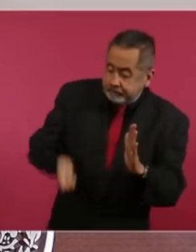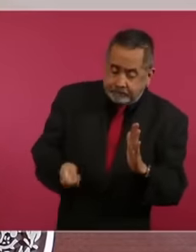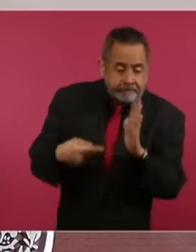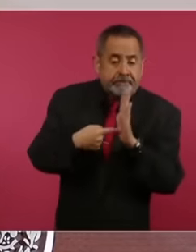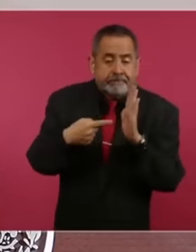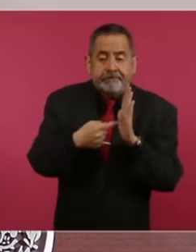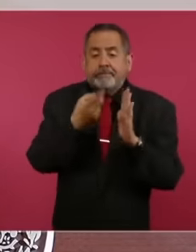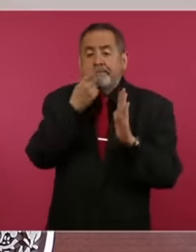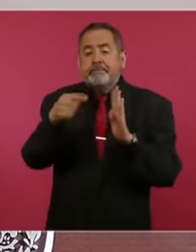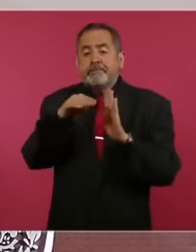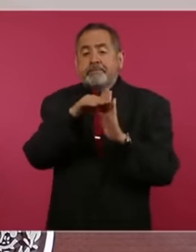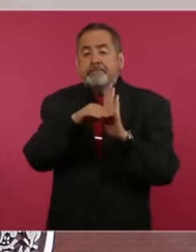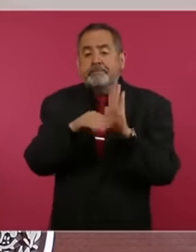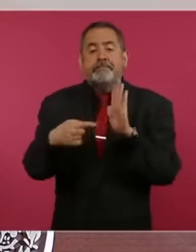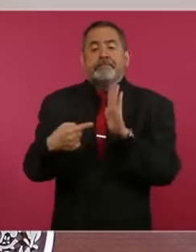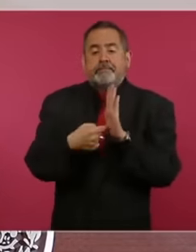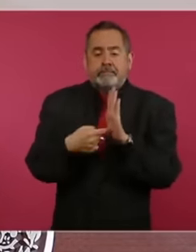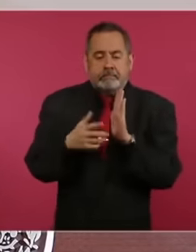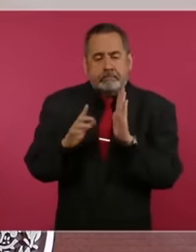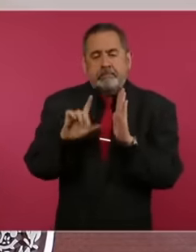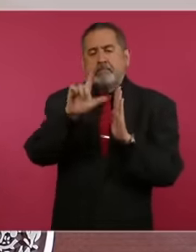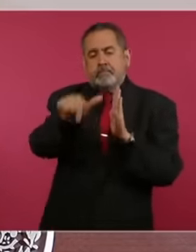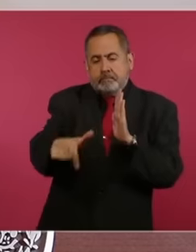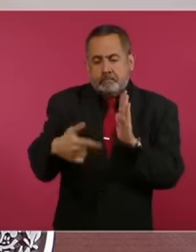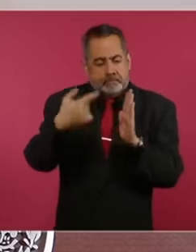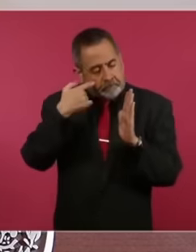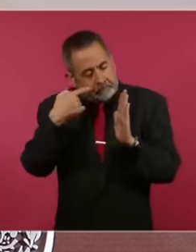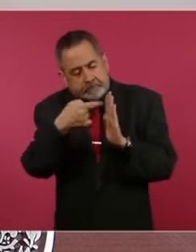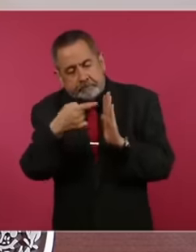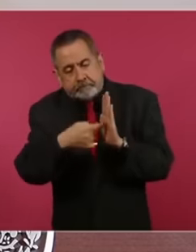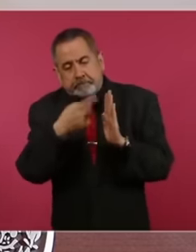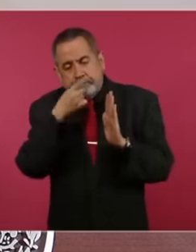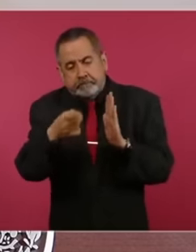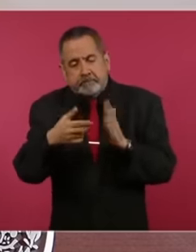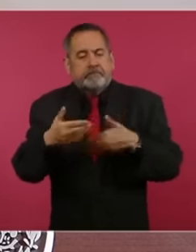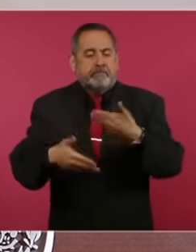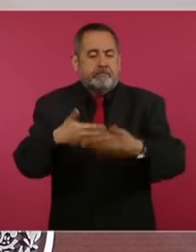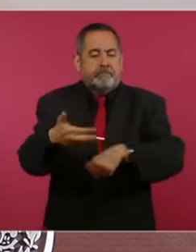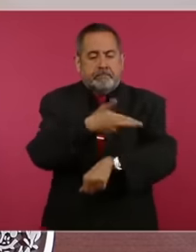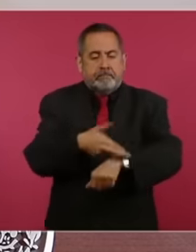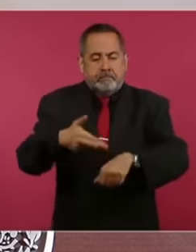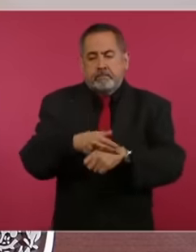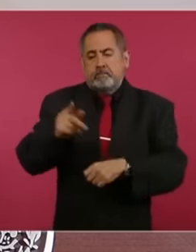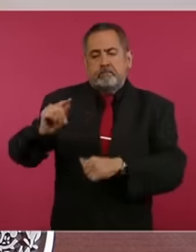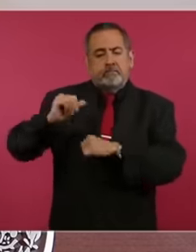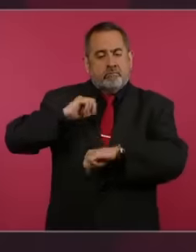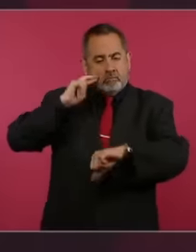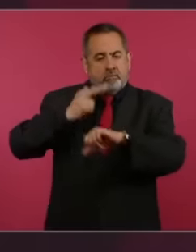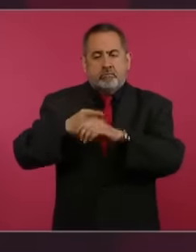And then it would proceed then if the tax authority has a determination in their